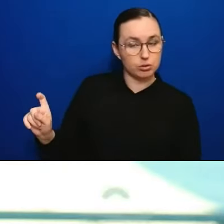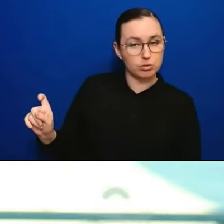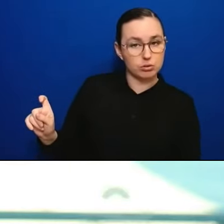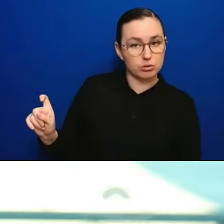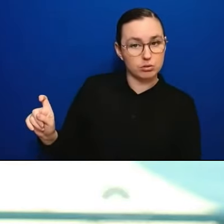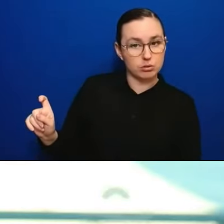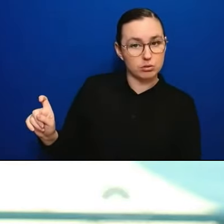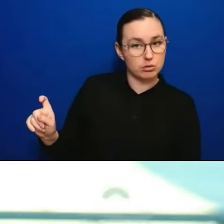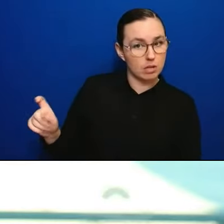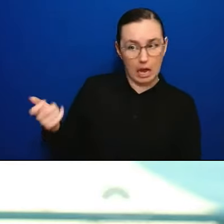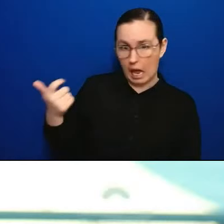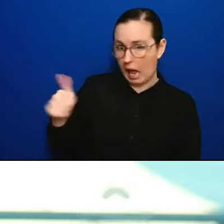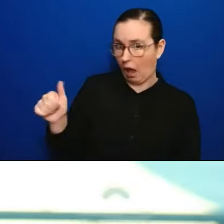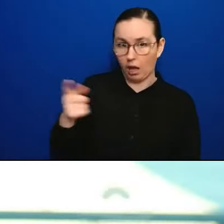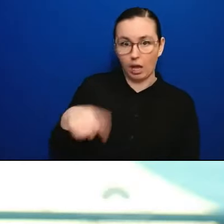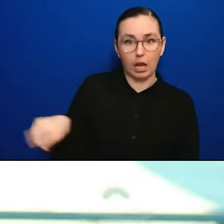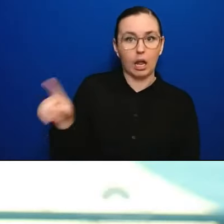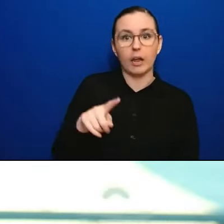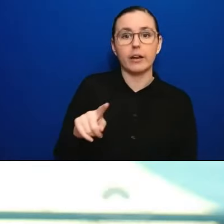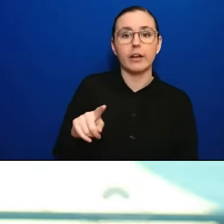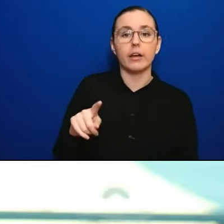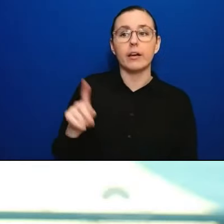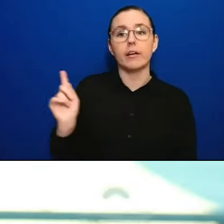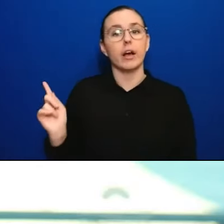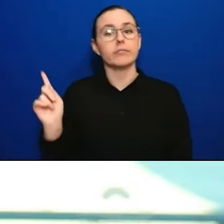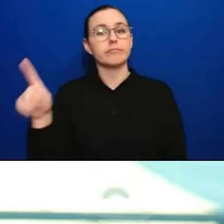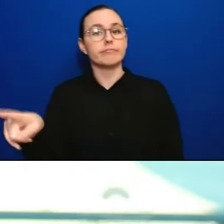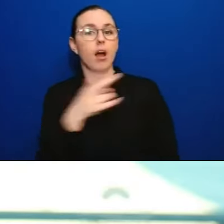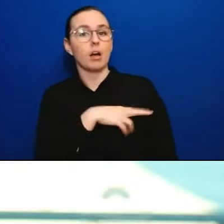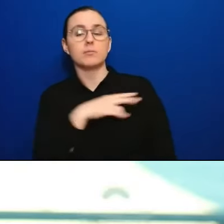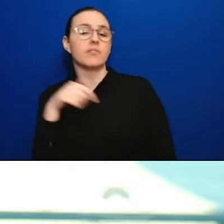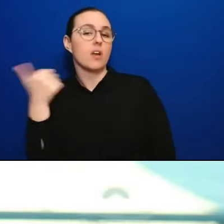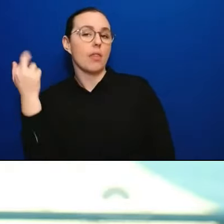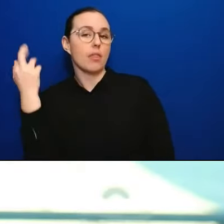So we're just wondering if you've had cases of transmission in those